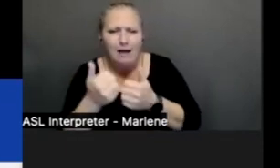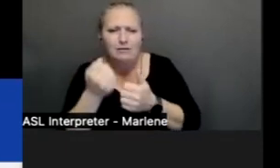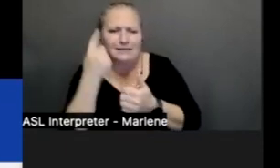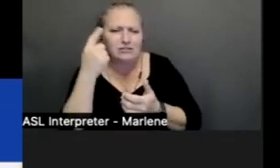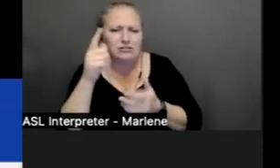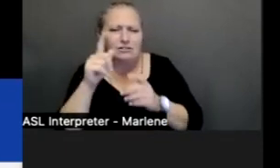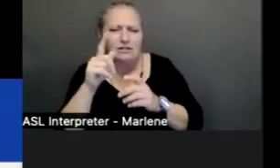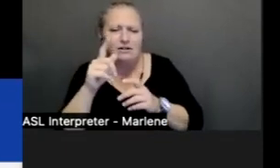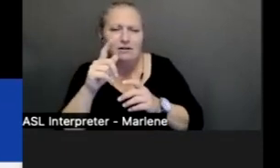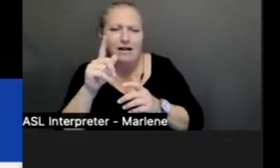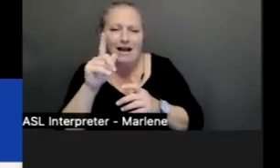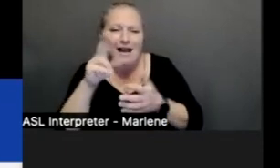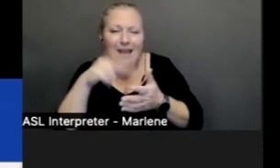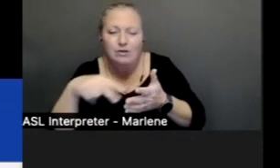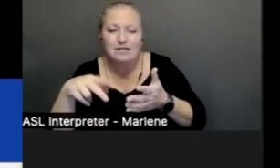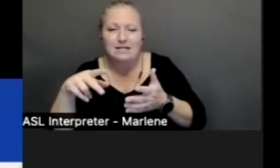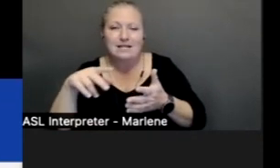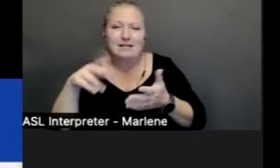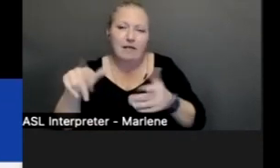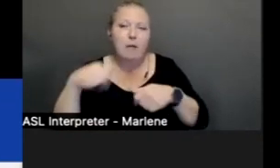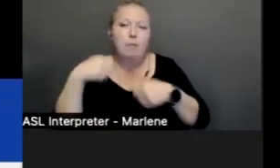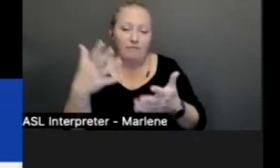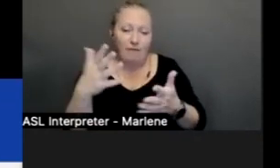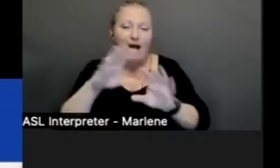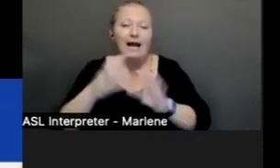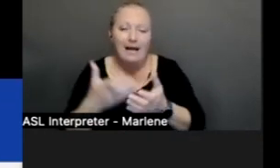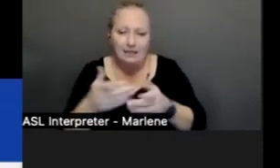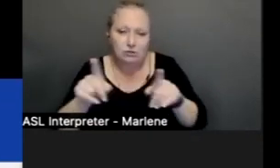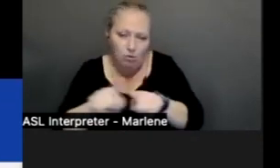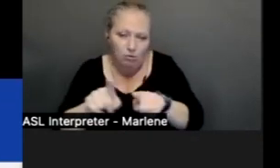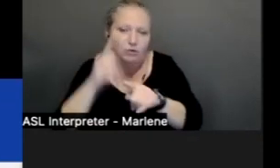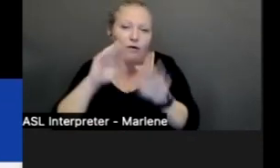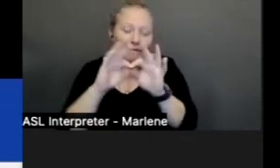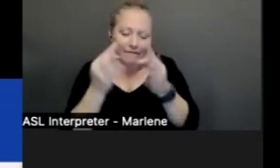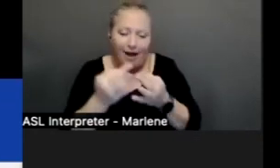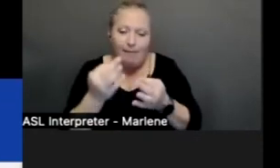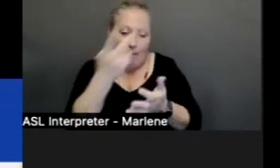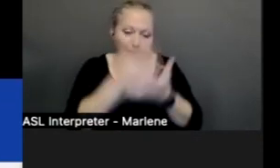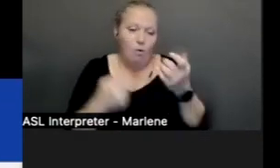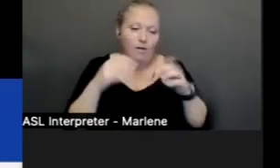this tech exchange also provided classes as well for families in both English and Spanish, and so